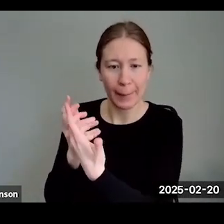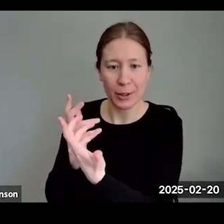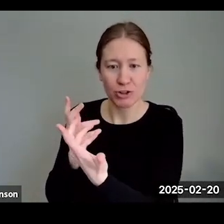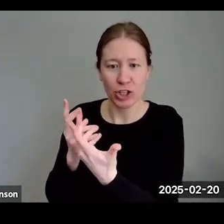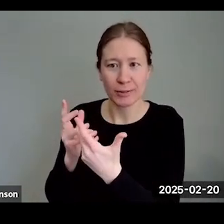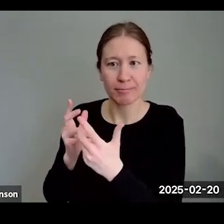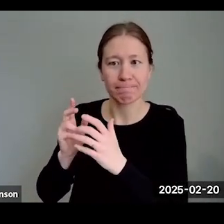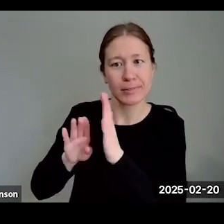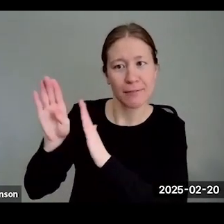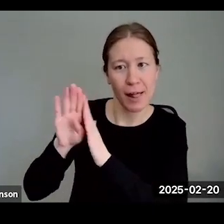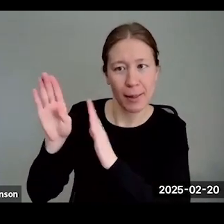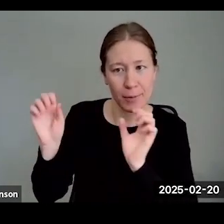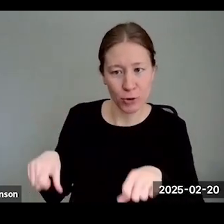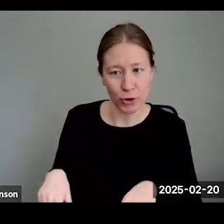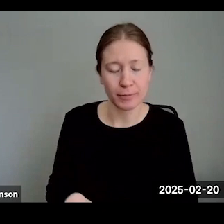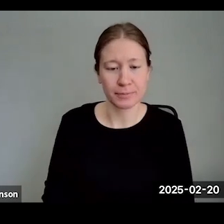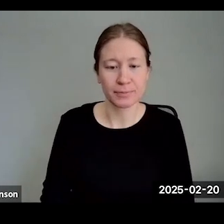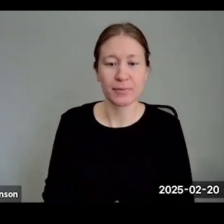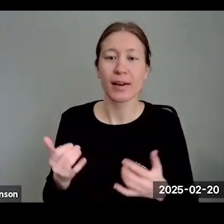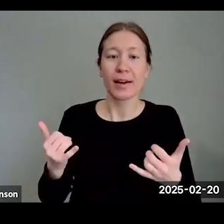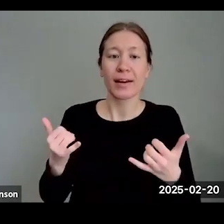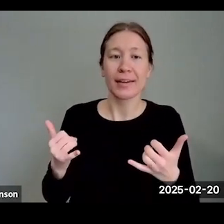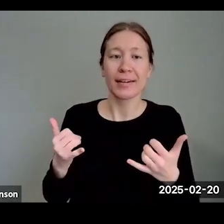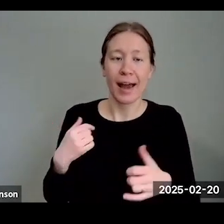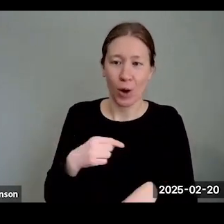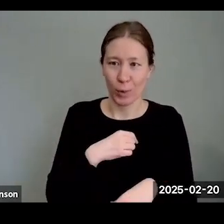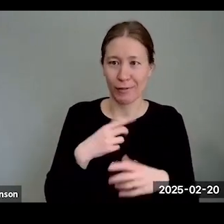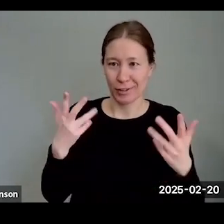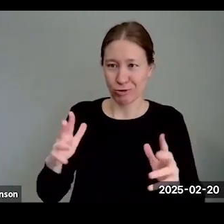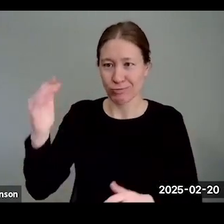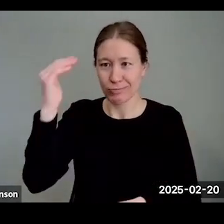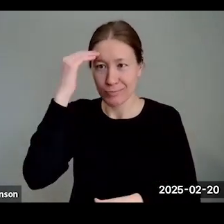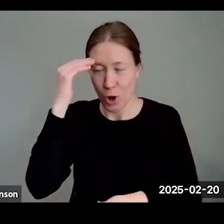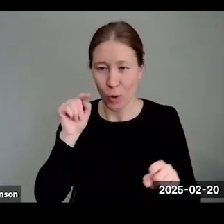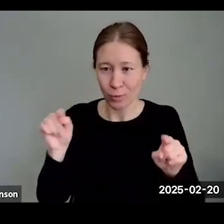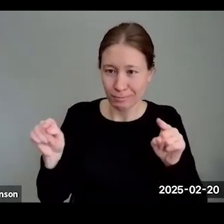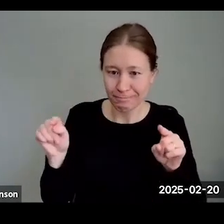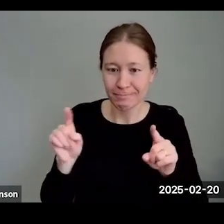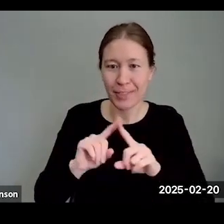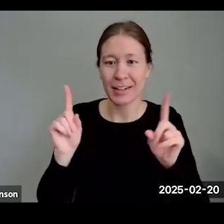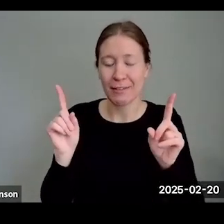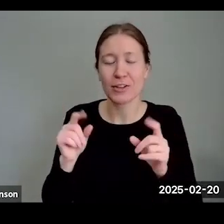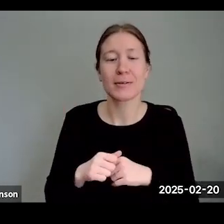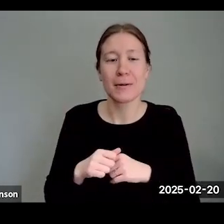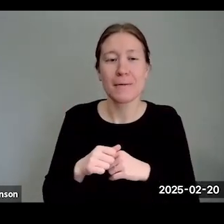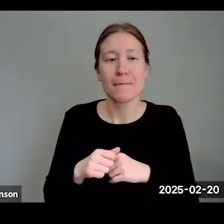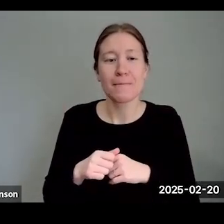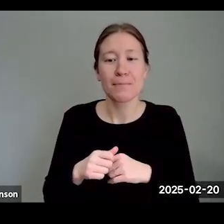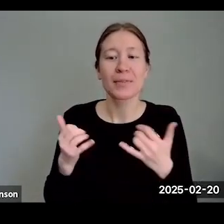So now that we've defined, both, essential and marginal, we're gonna transition back to the scaffolding example but look at it